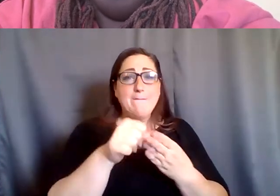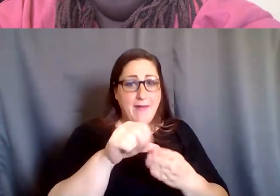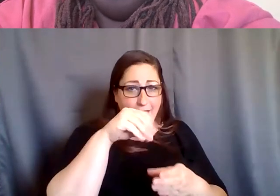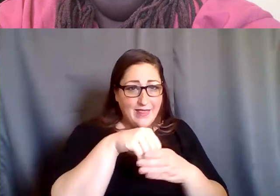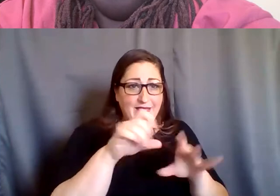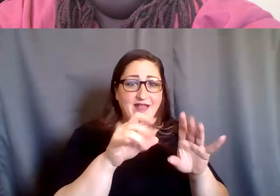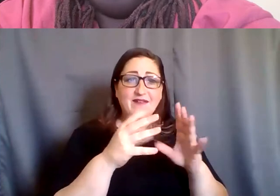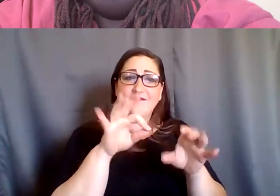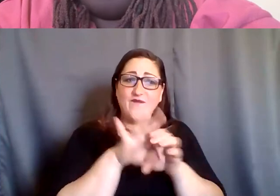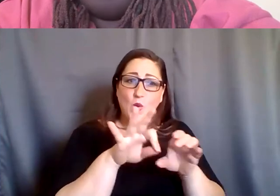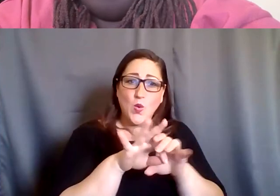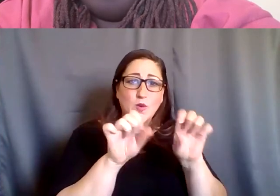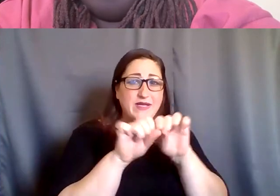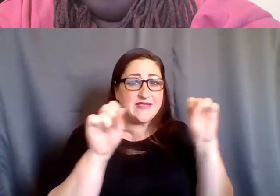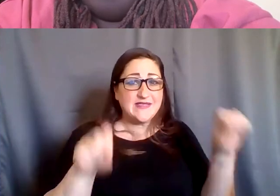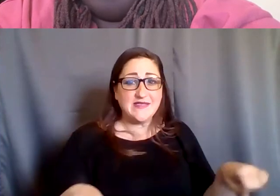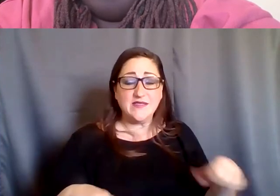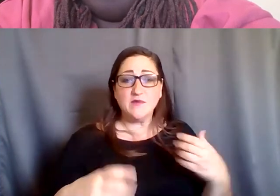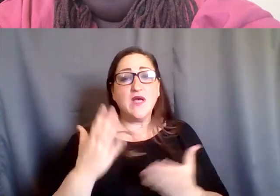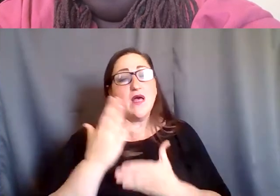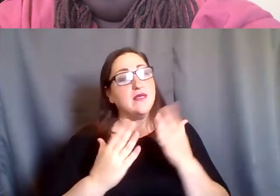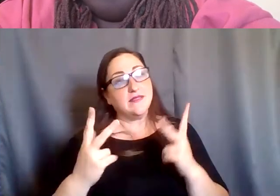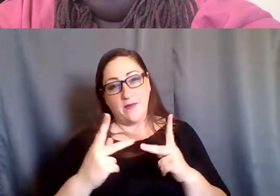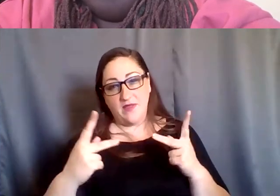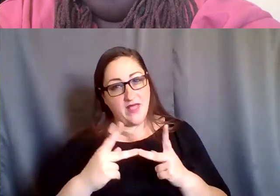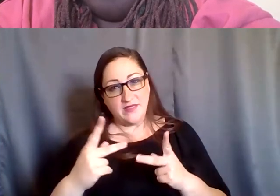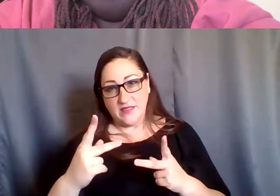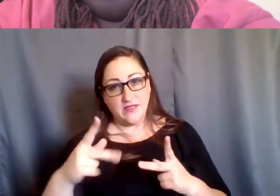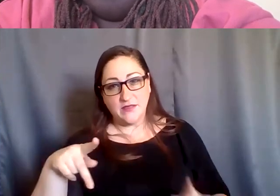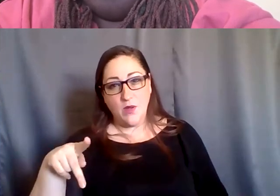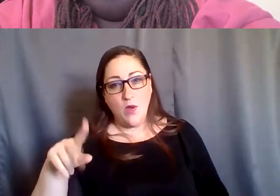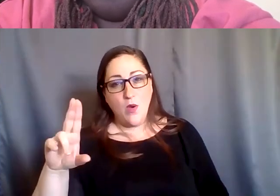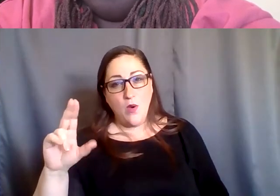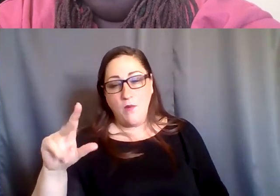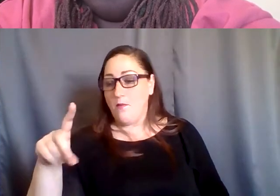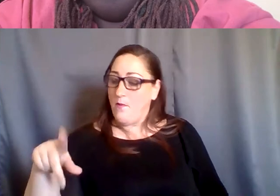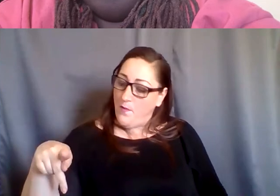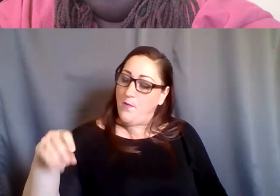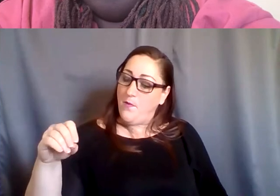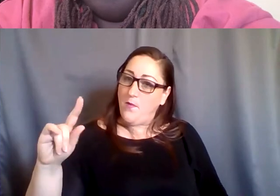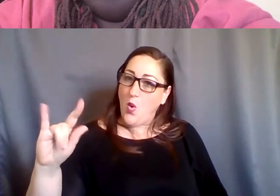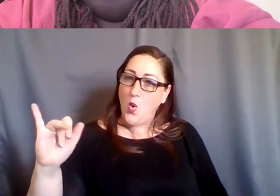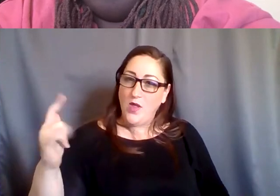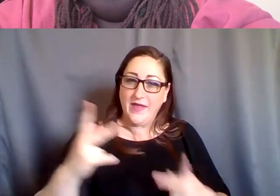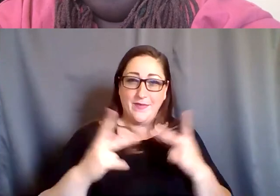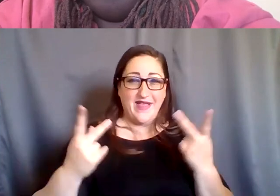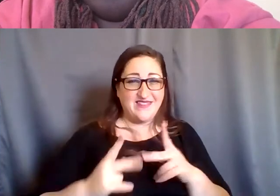There’s going to be some places in which polling places are just going to be very, very far away, very few and far between.